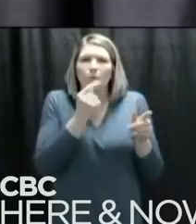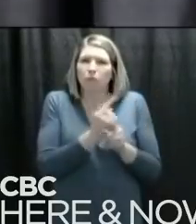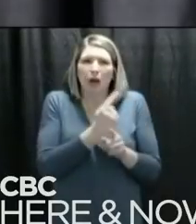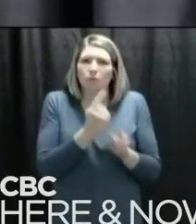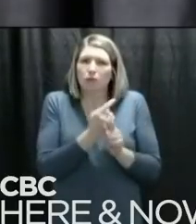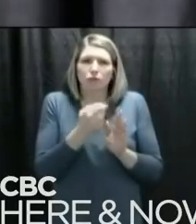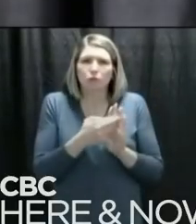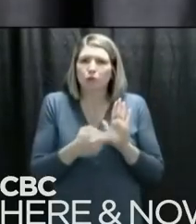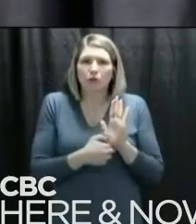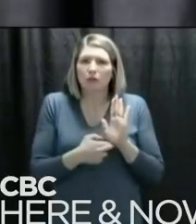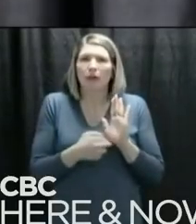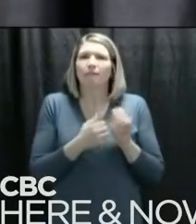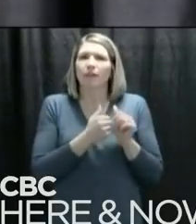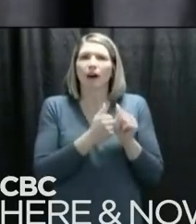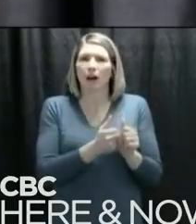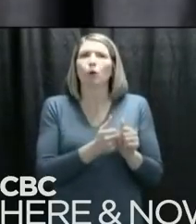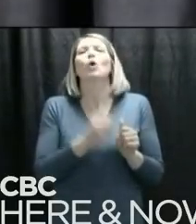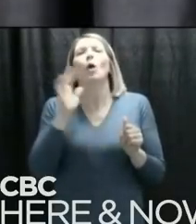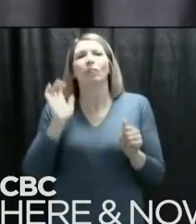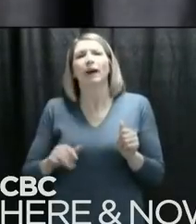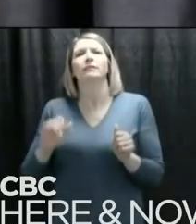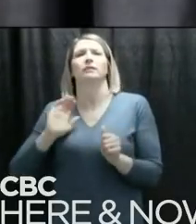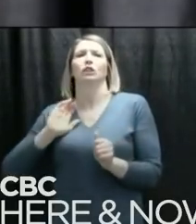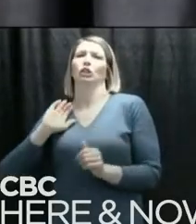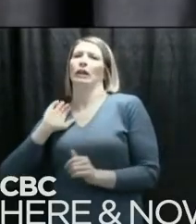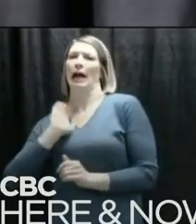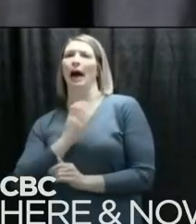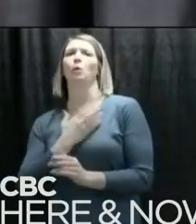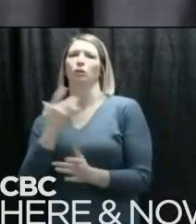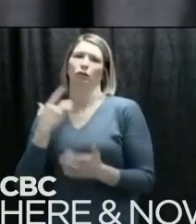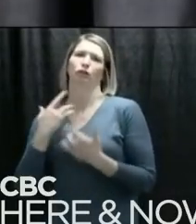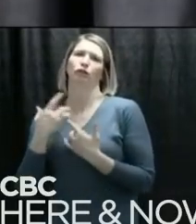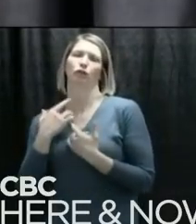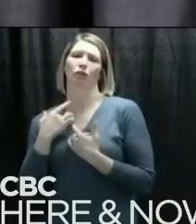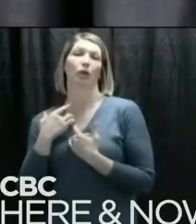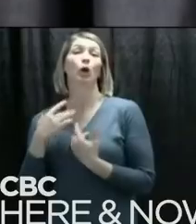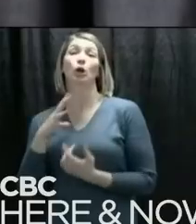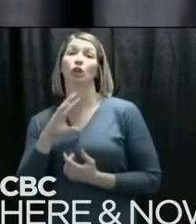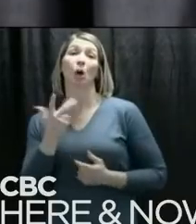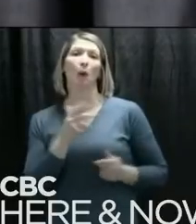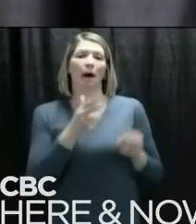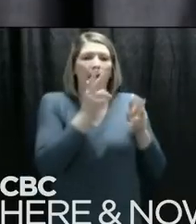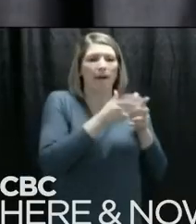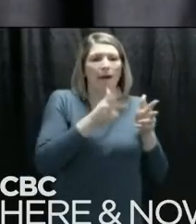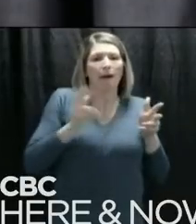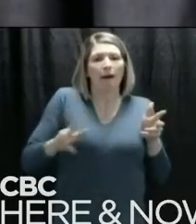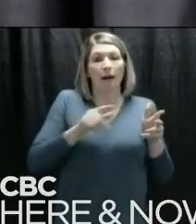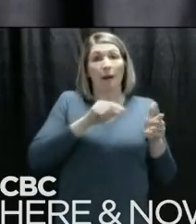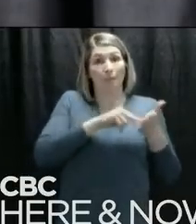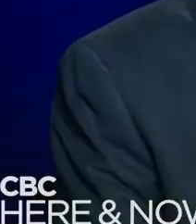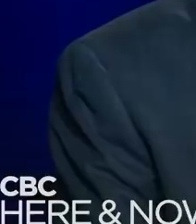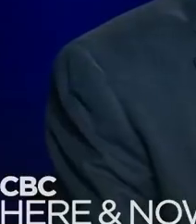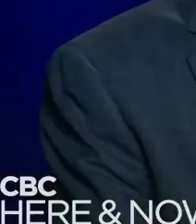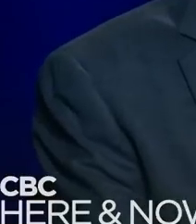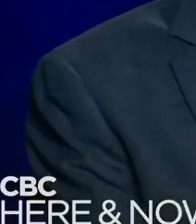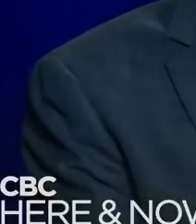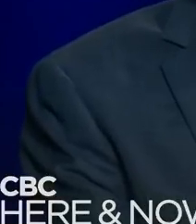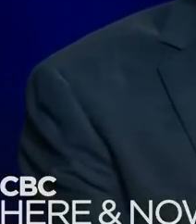AND NOT OBSERVED AND AGAIN THAT IS A CAUSE FOR CONCERN THAT, IS THE KIND OF PLACE WHERE